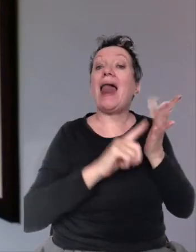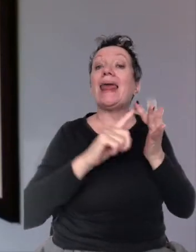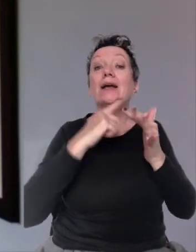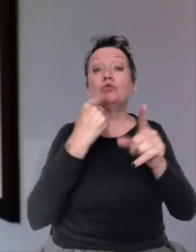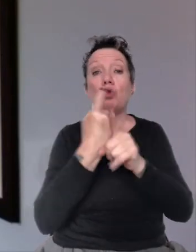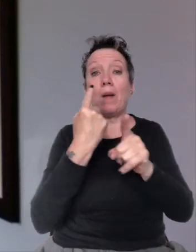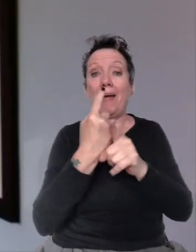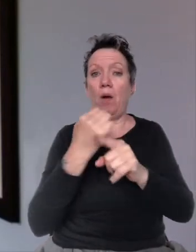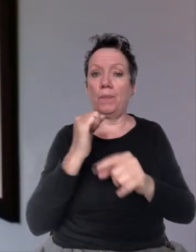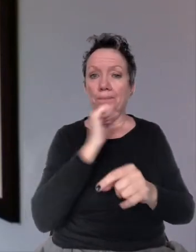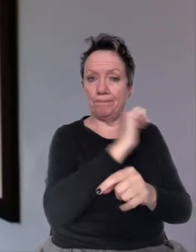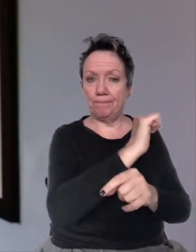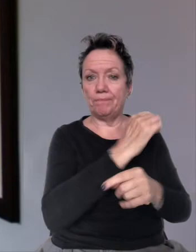the conversation that she was part of.